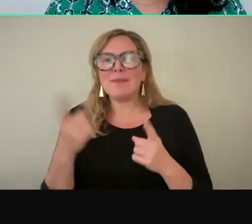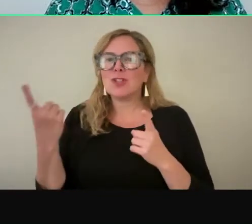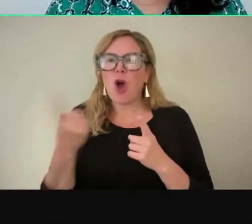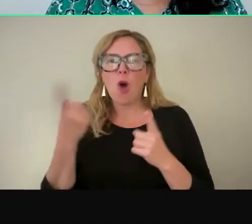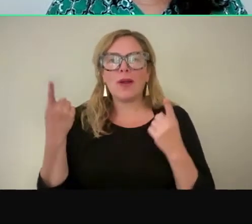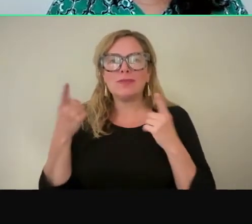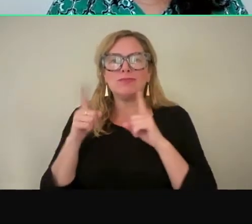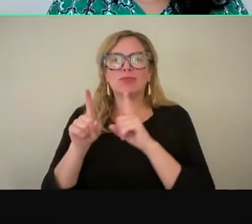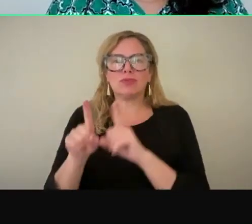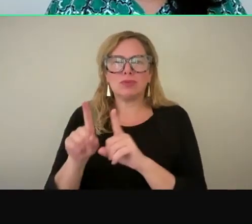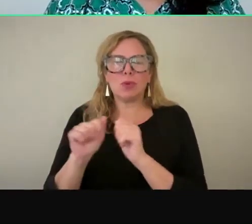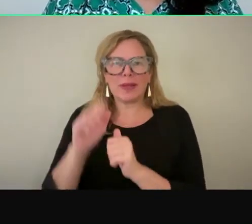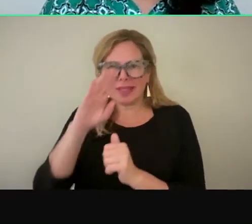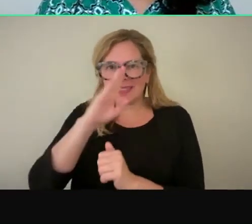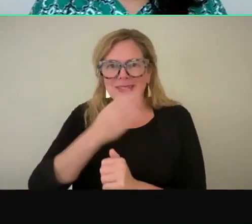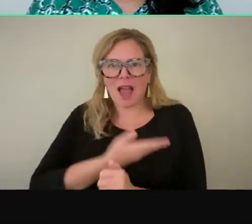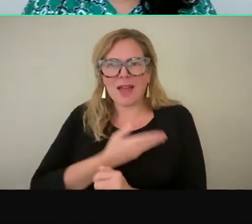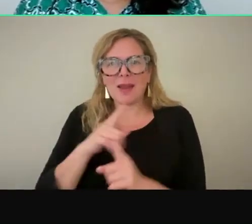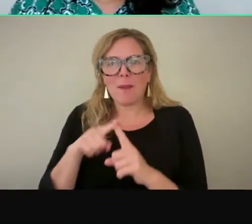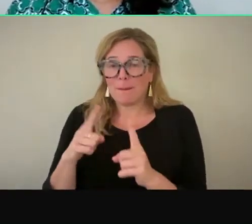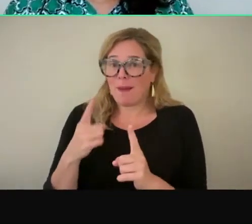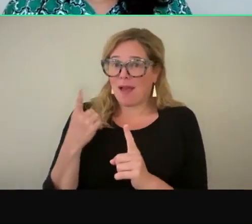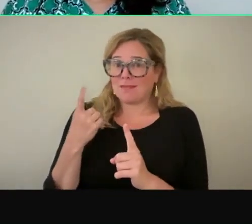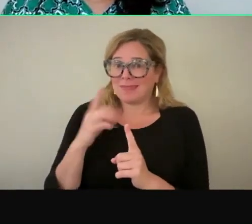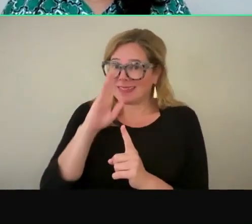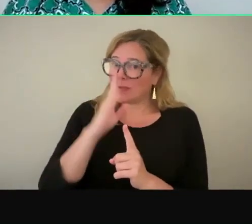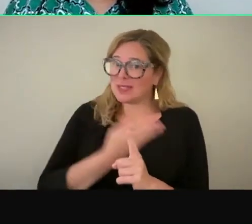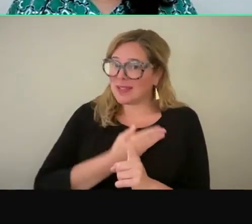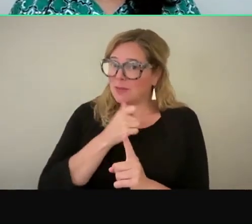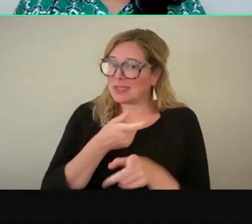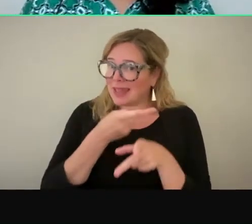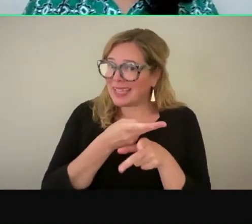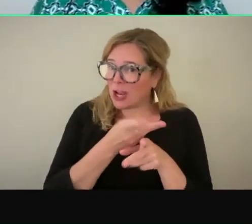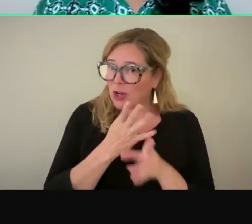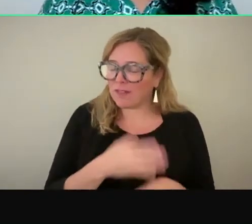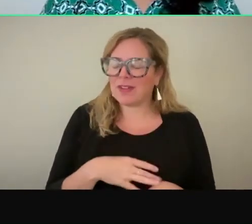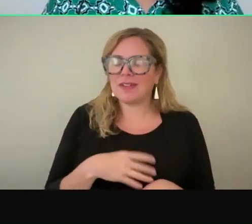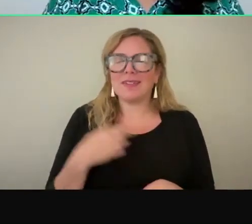his primary caregiver. The reason the son came is that that was the main mode of transportation